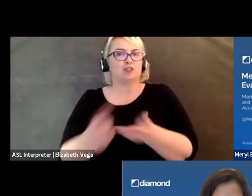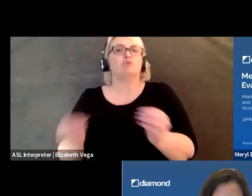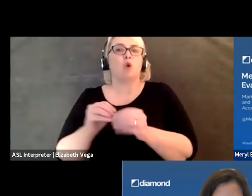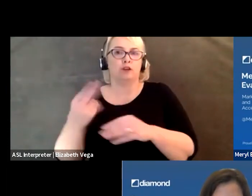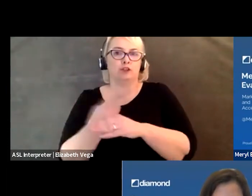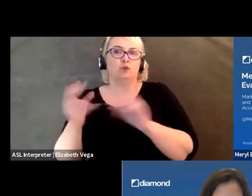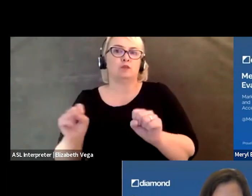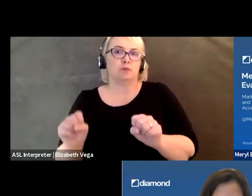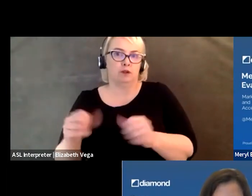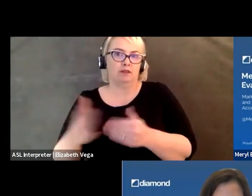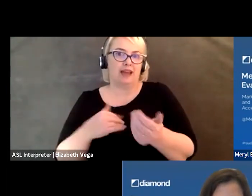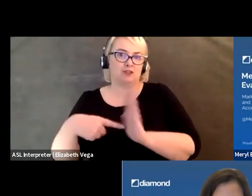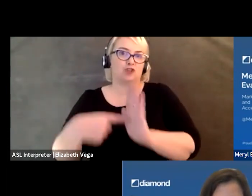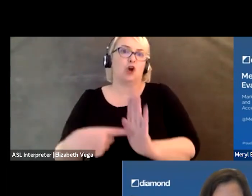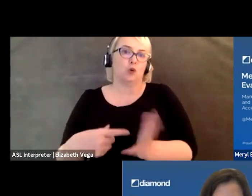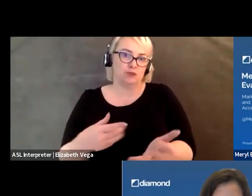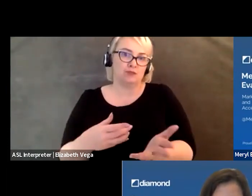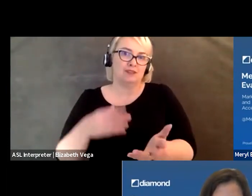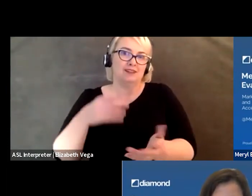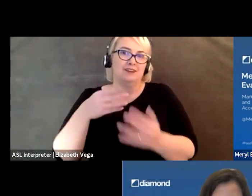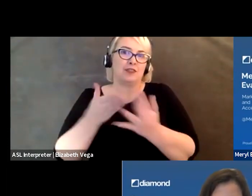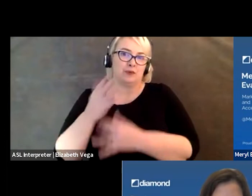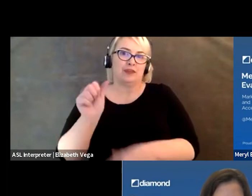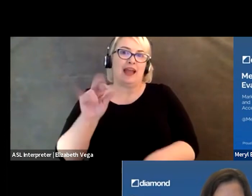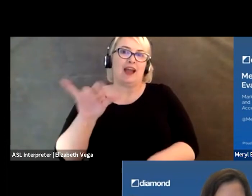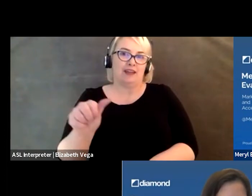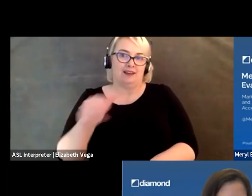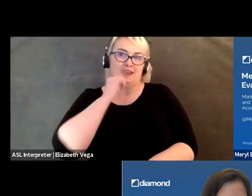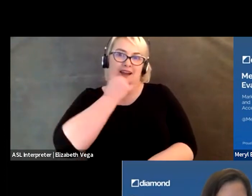project where we analyze and maybe do this with the help of Jared at